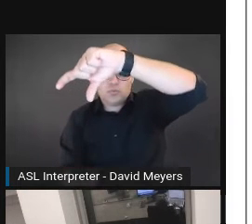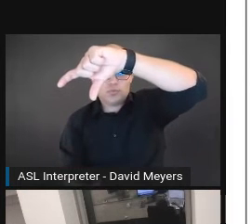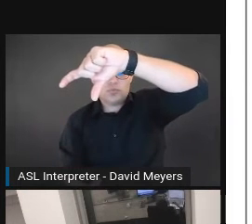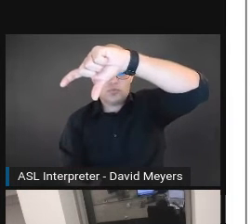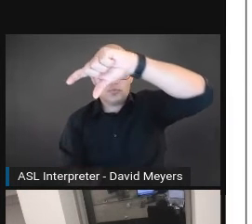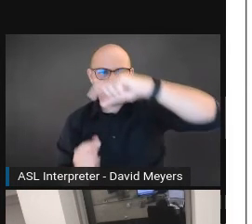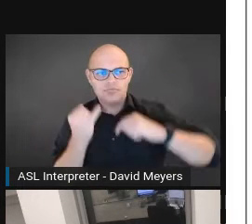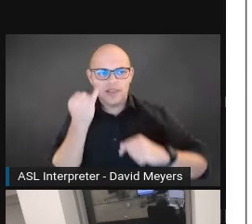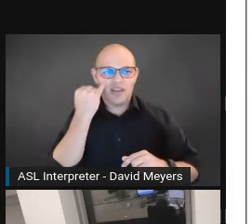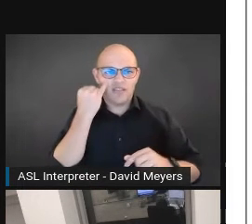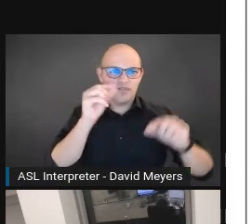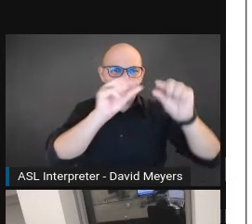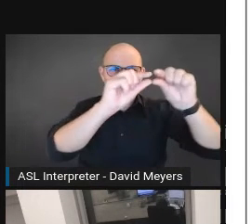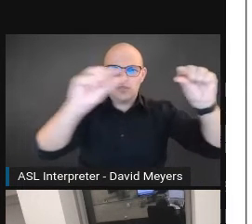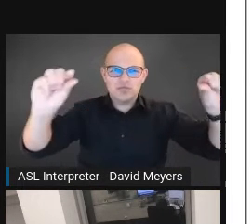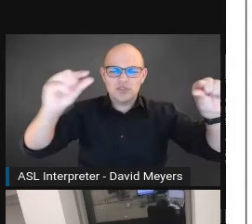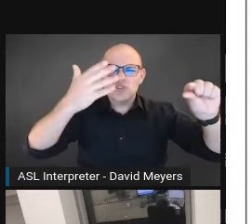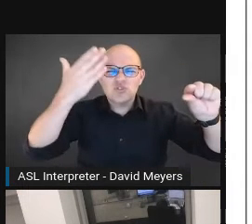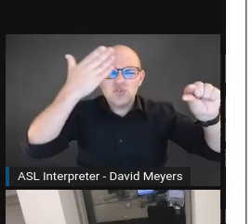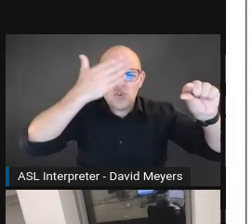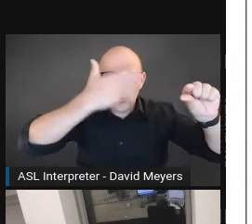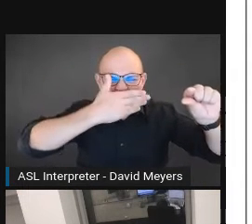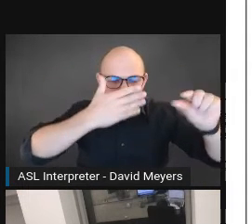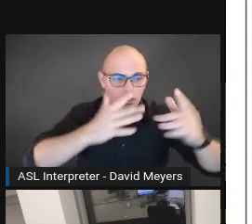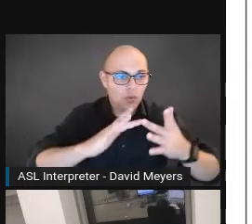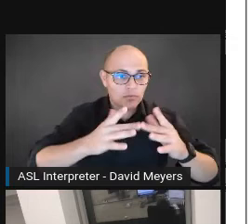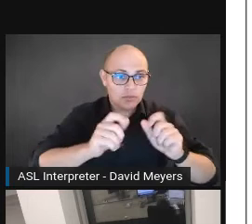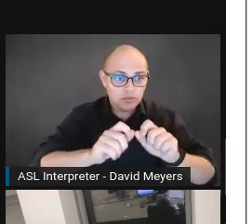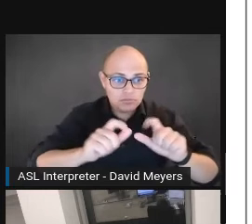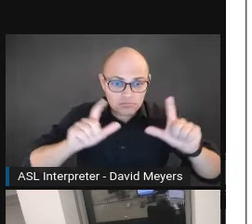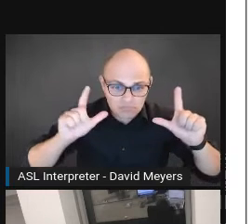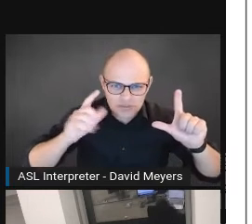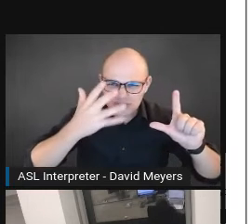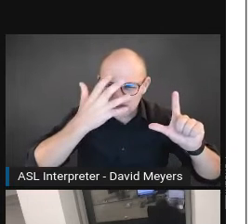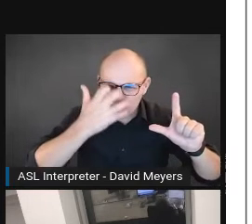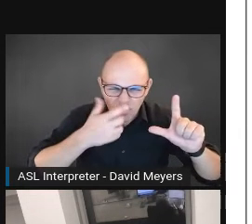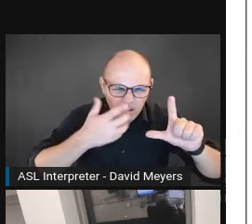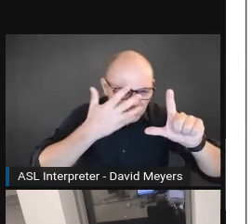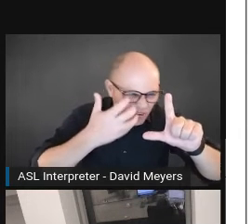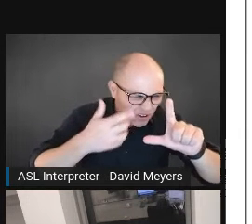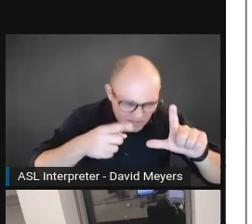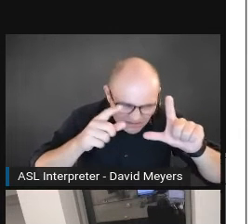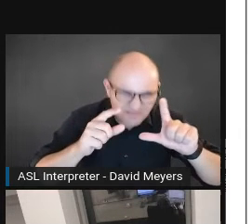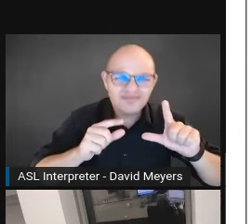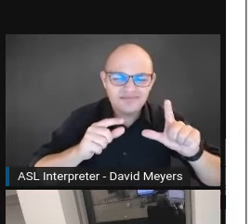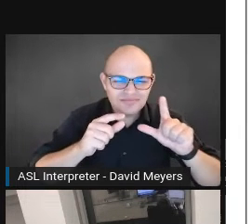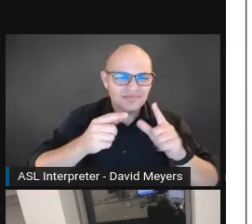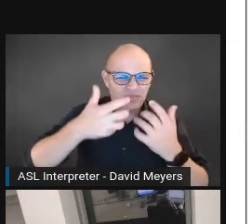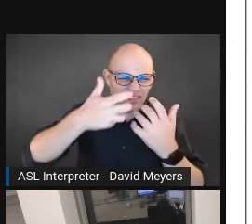and your website theme is using dark colors as well or vice versa.